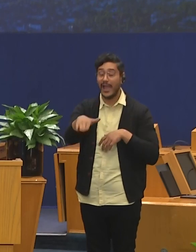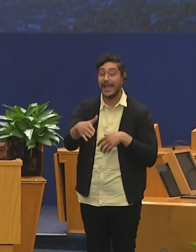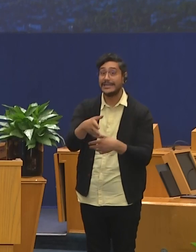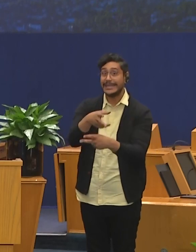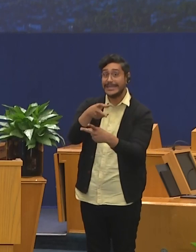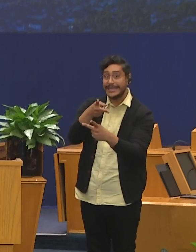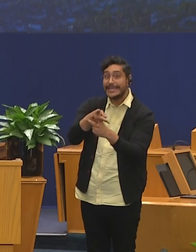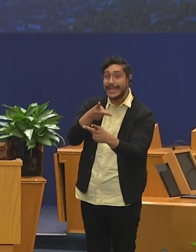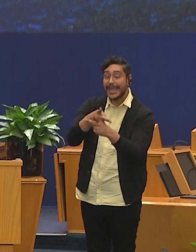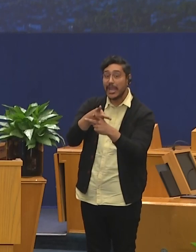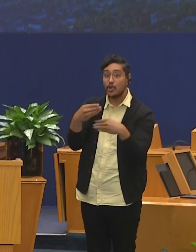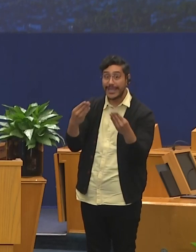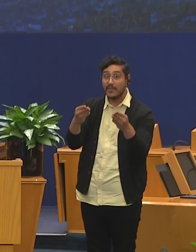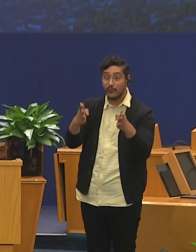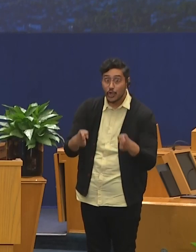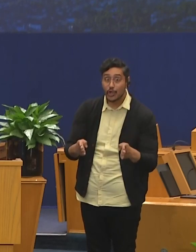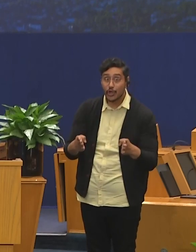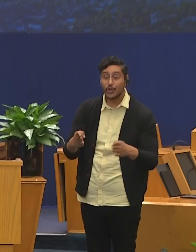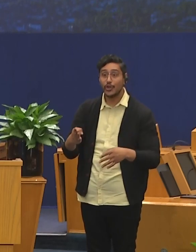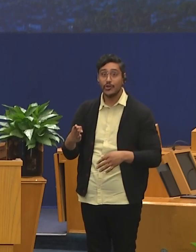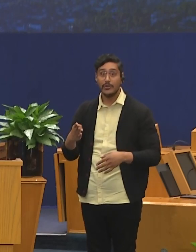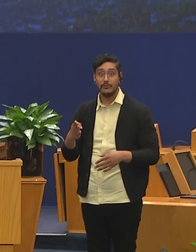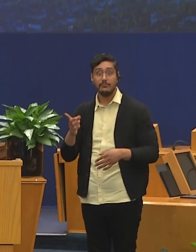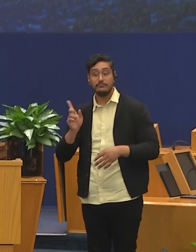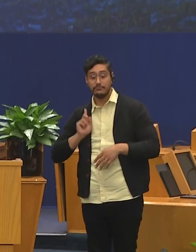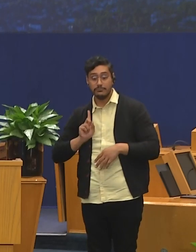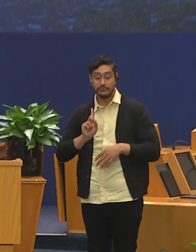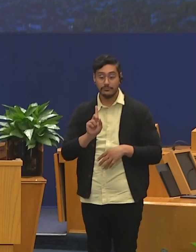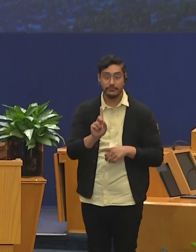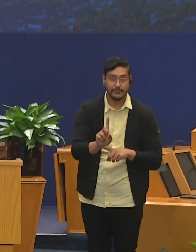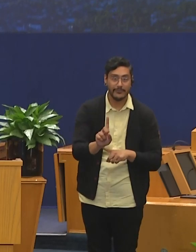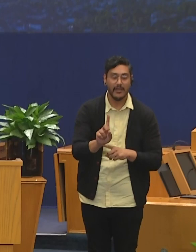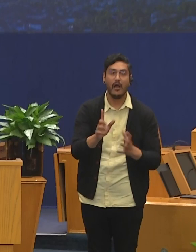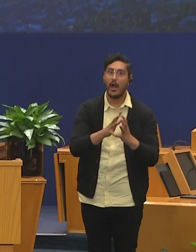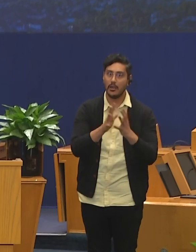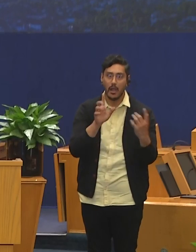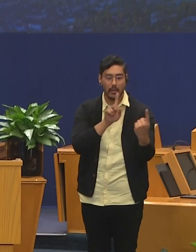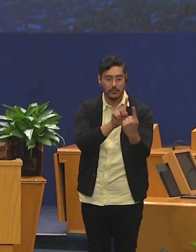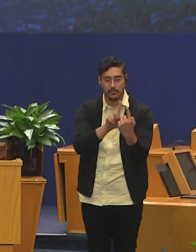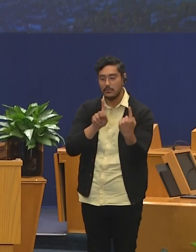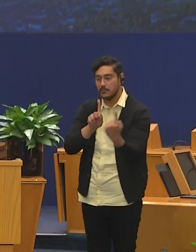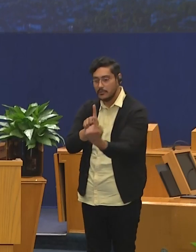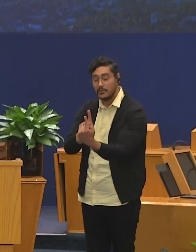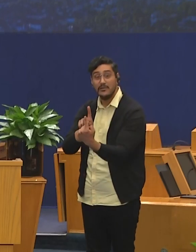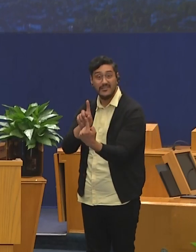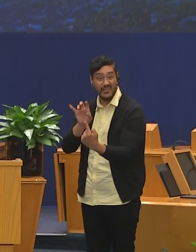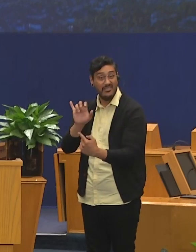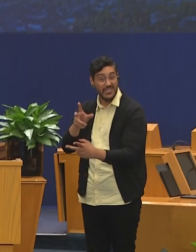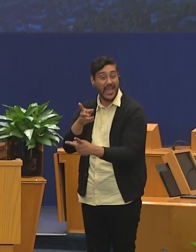WHO ARE DOING INCREDIBLE JOBS TAKING CARE OF SOME VERY ILL